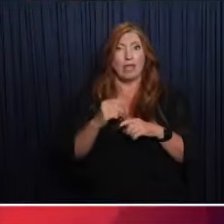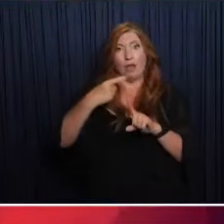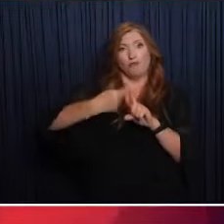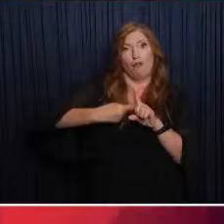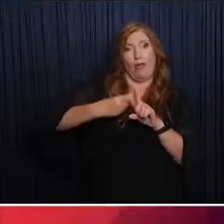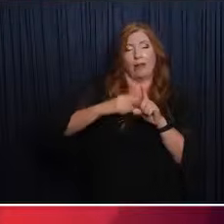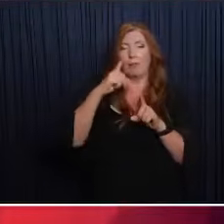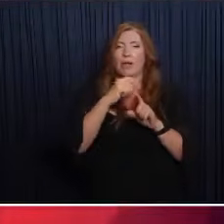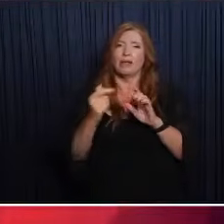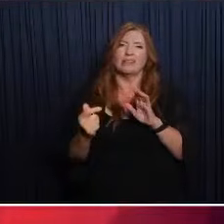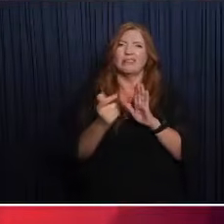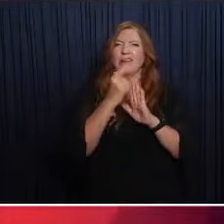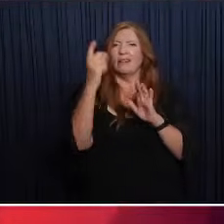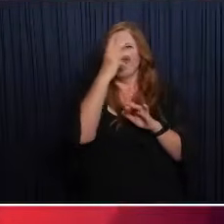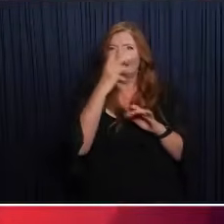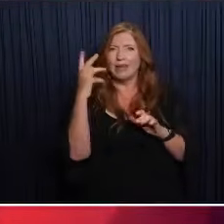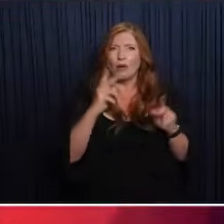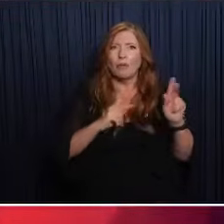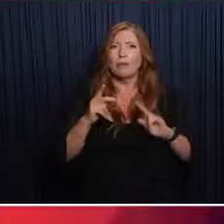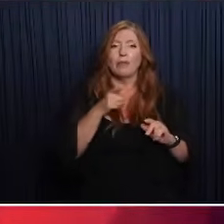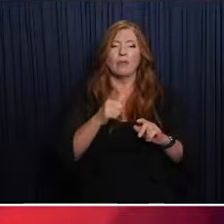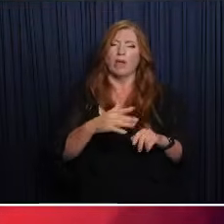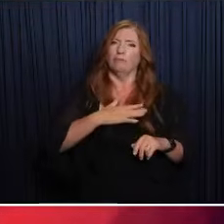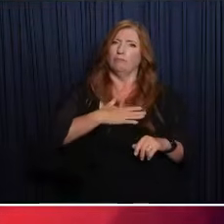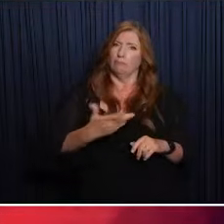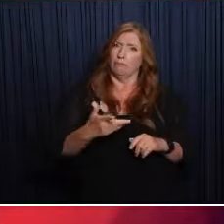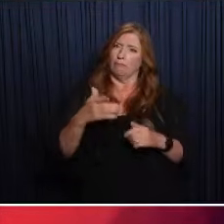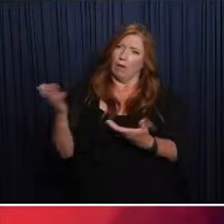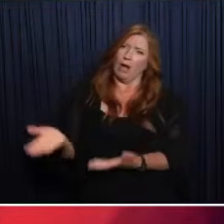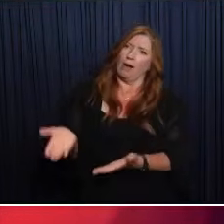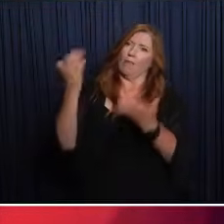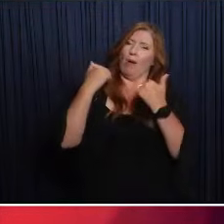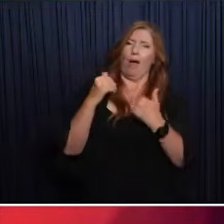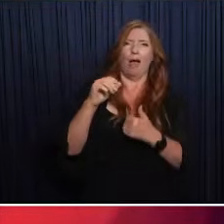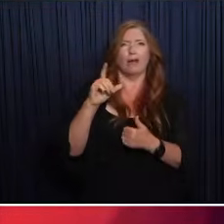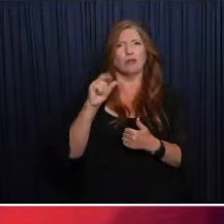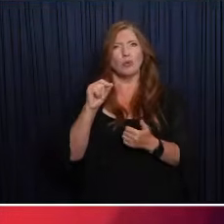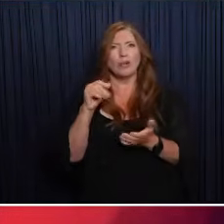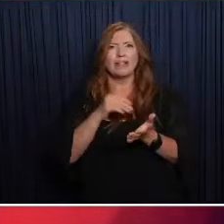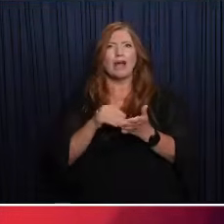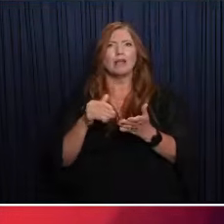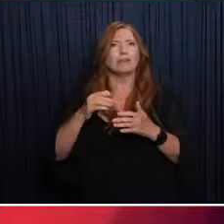AND 20% OF THE RENT PRICES ARE